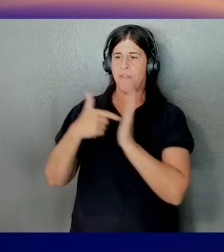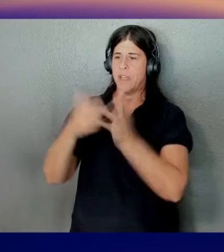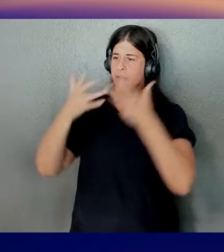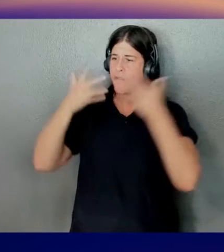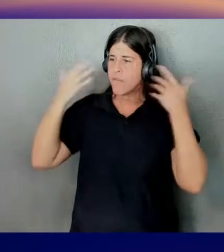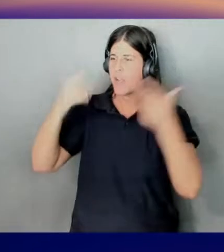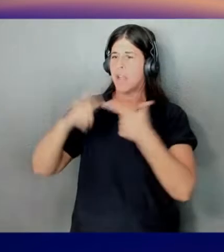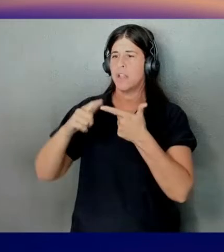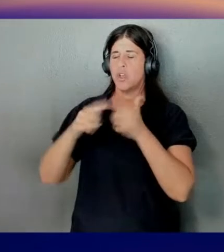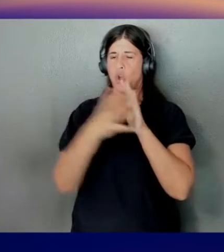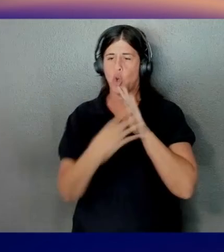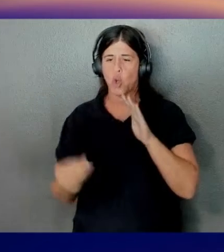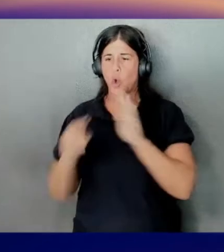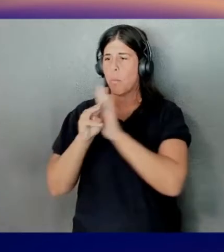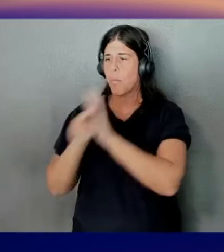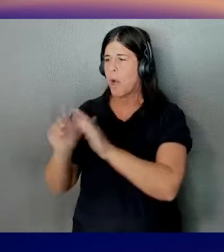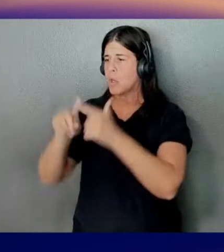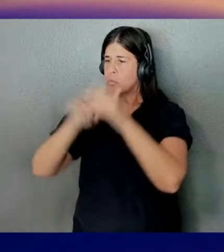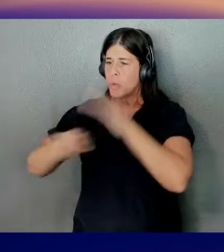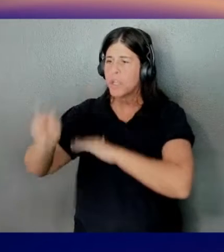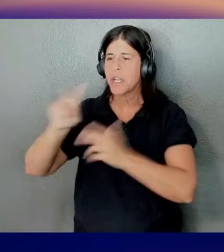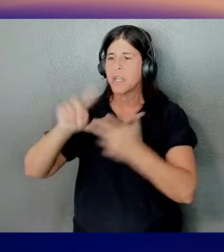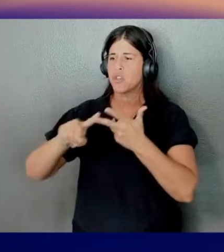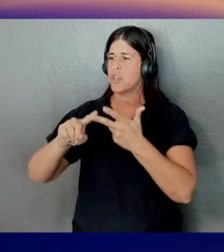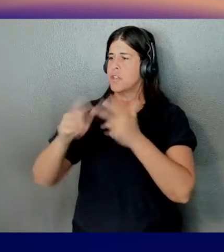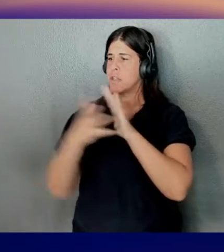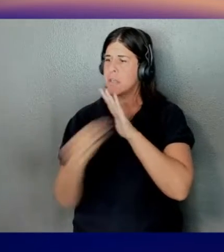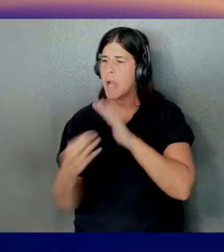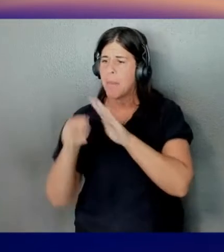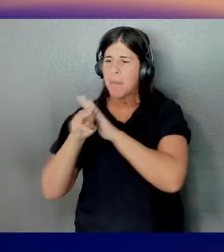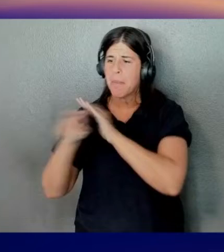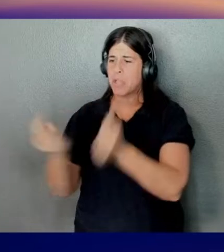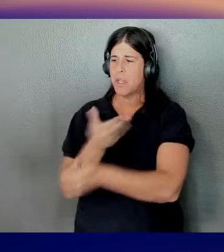make predictions all through that interface. And behind that it's SageMaker.